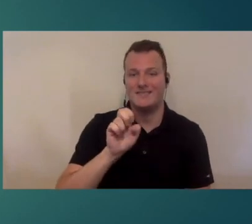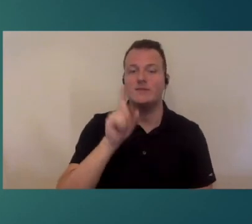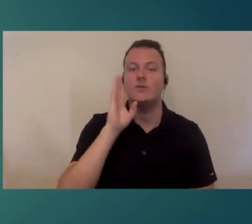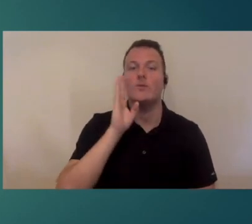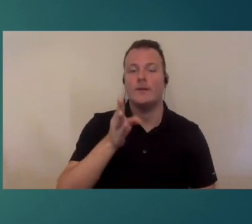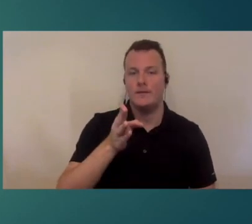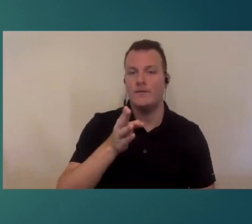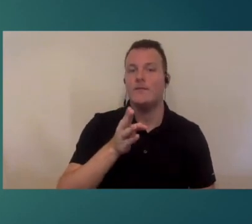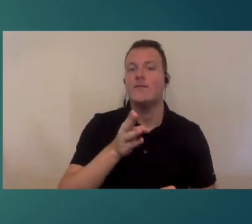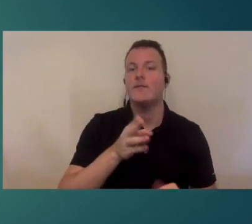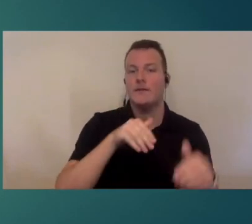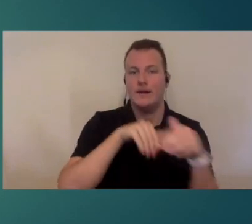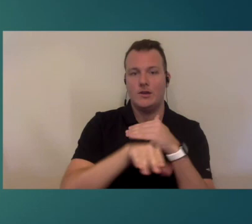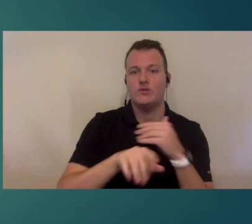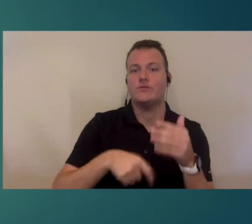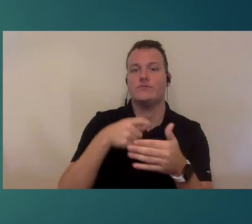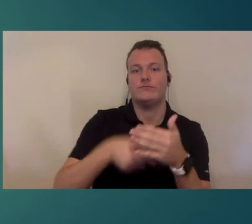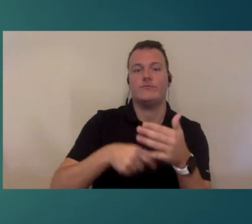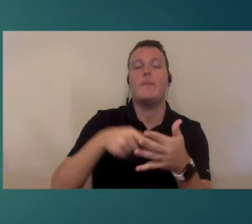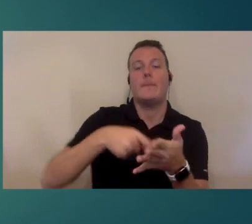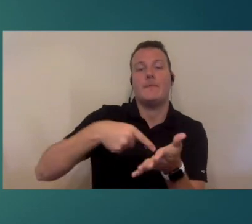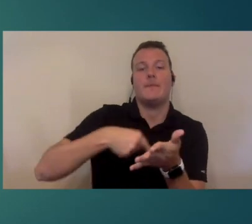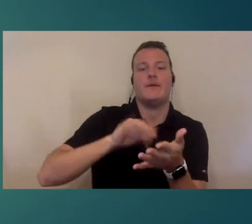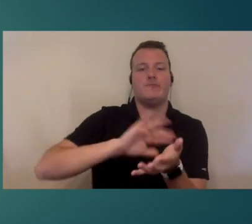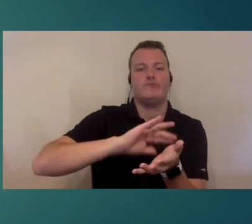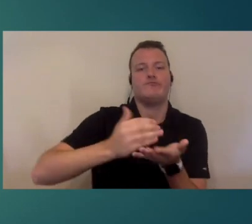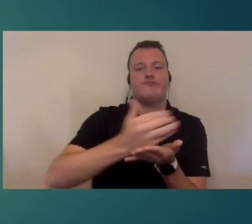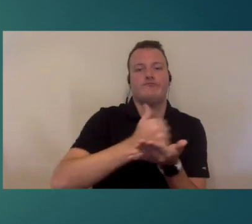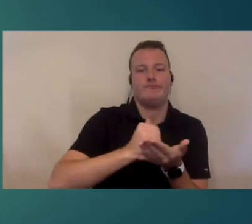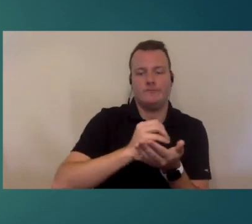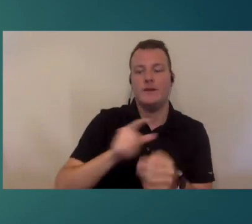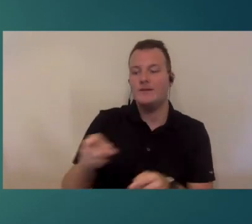into. And you'll see when you log on there, it'll say education requirement,